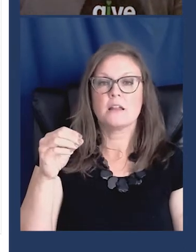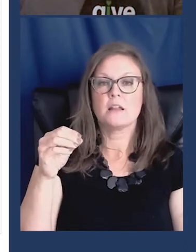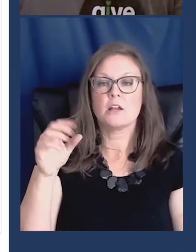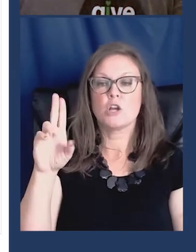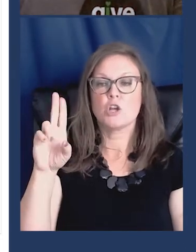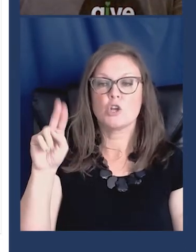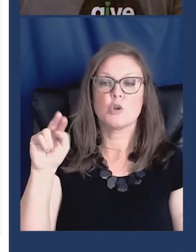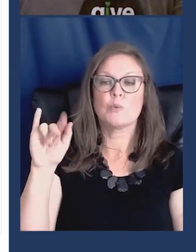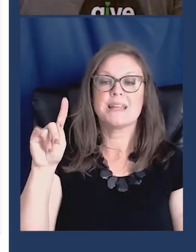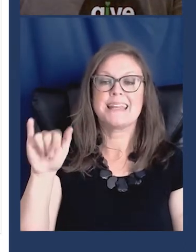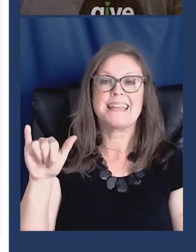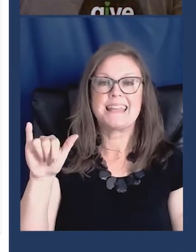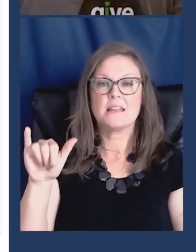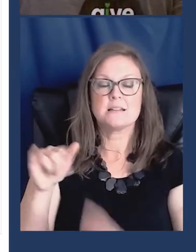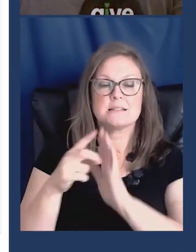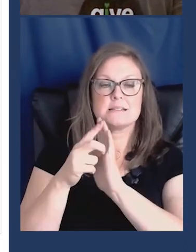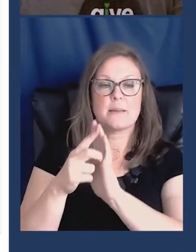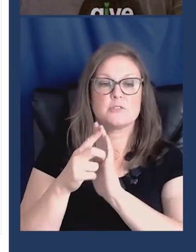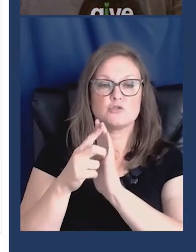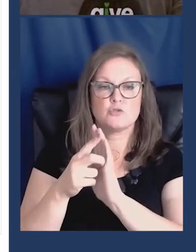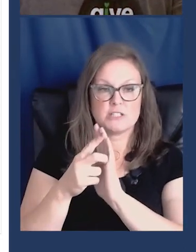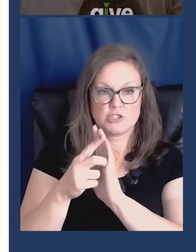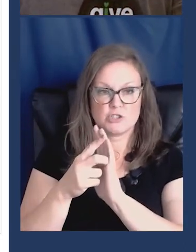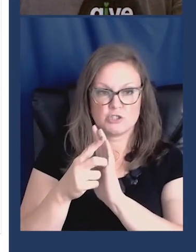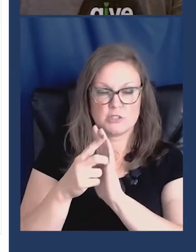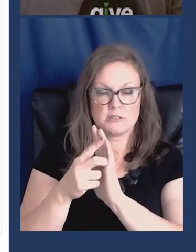All right. Let's give that a run.